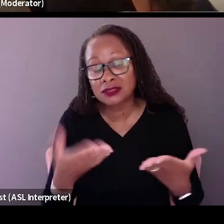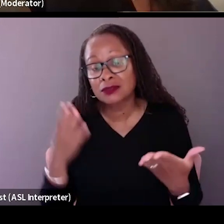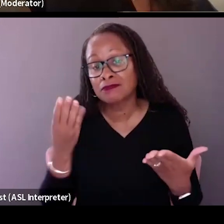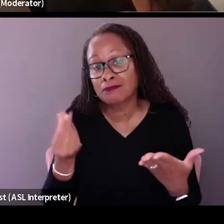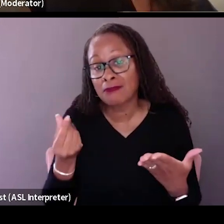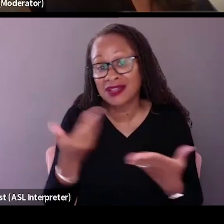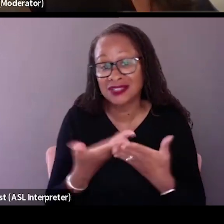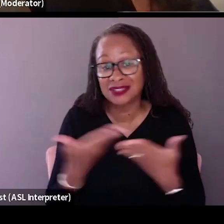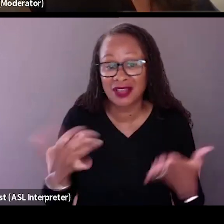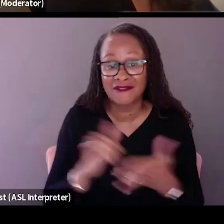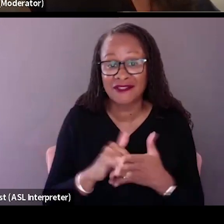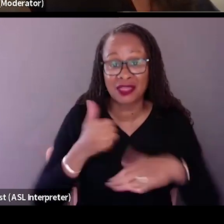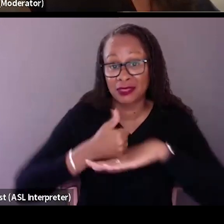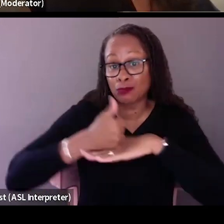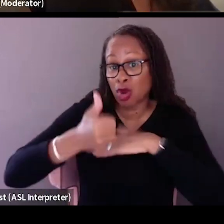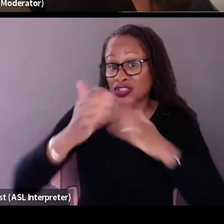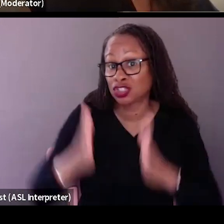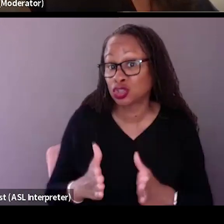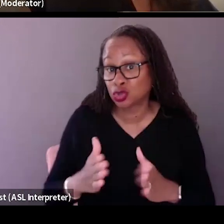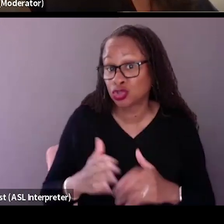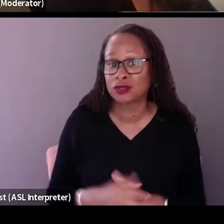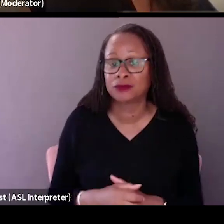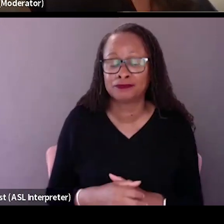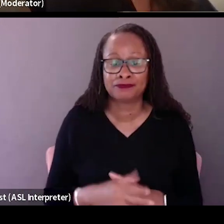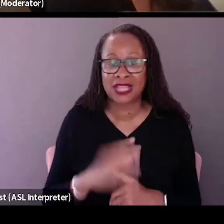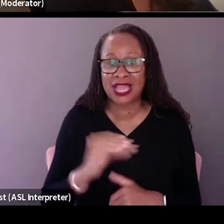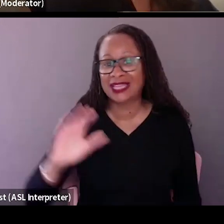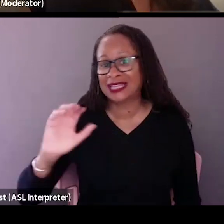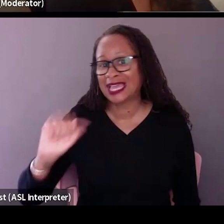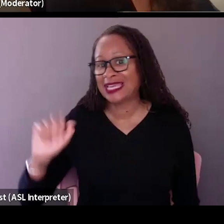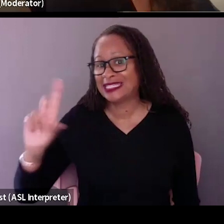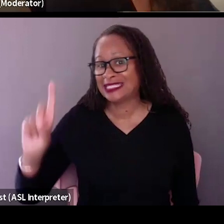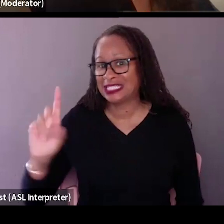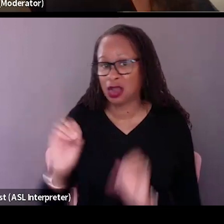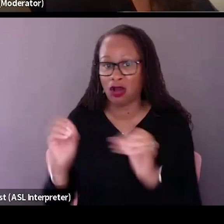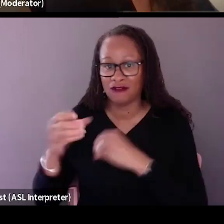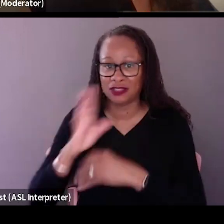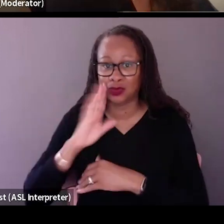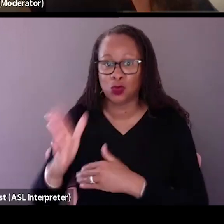the prosecution and the AG's office is still gonna bring in front of Judge Newman.